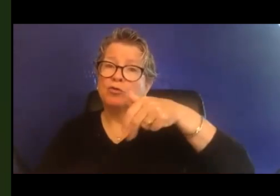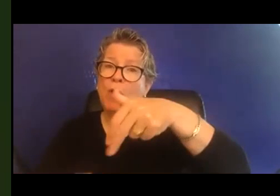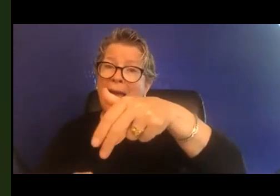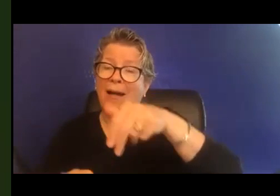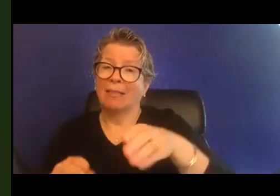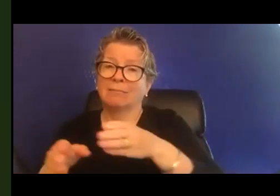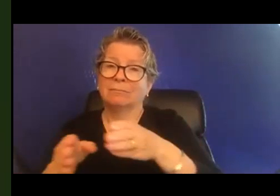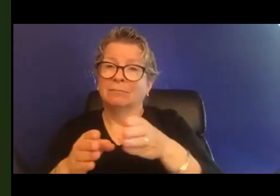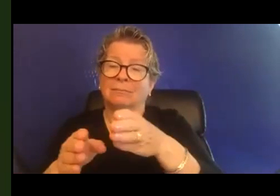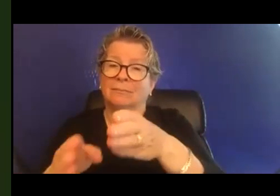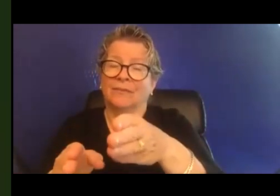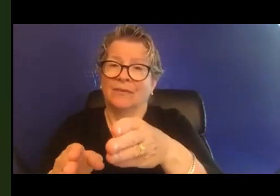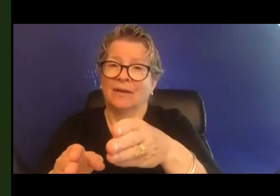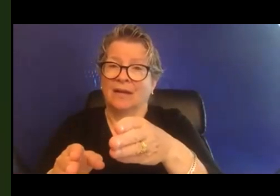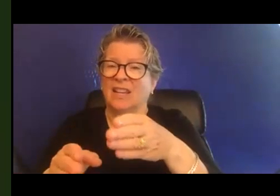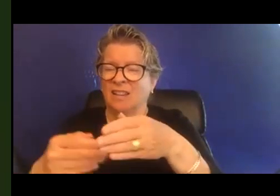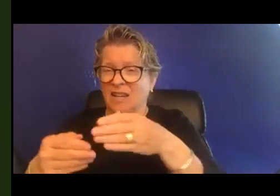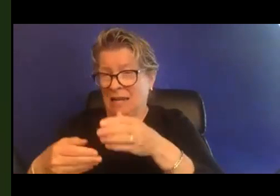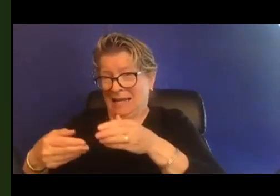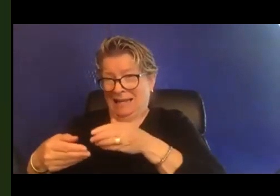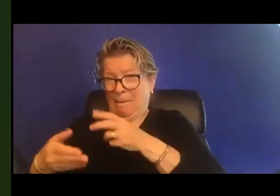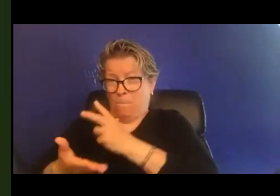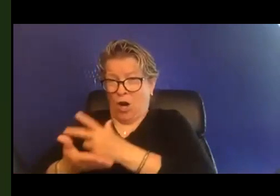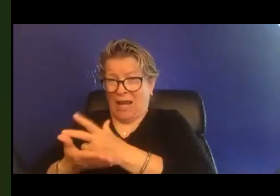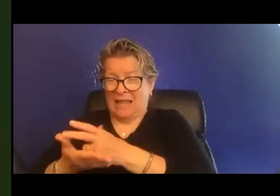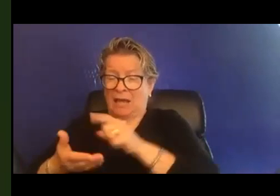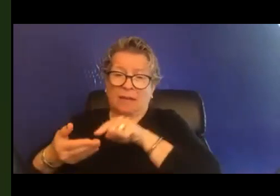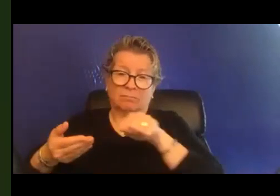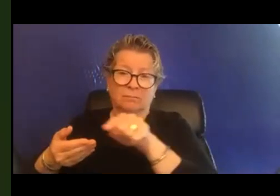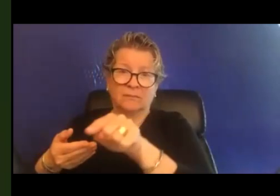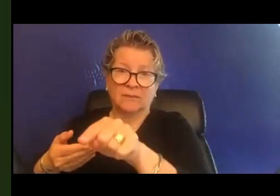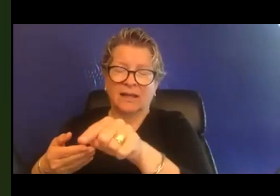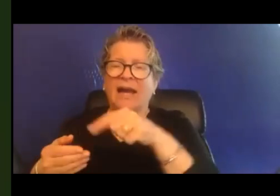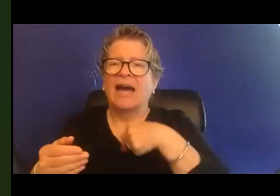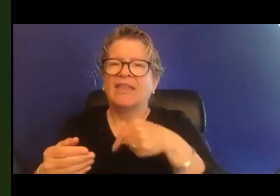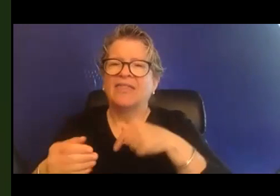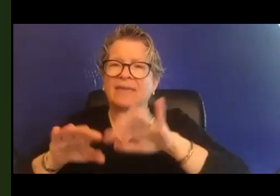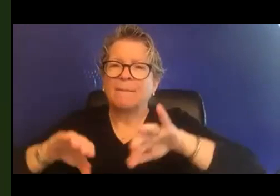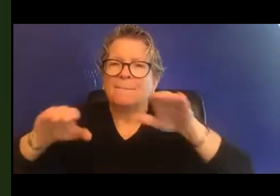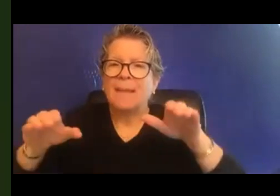Beyond the parking lot. And there will be some work in the creek bank along here to